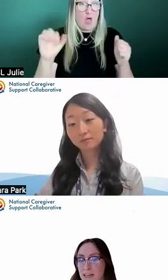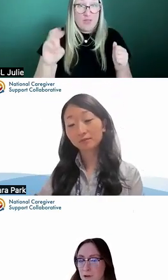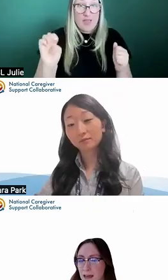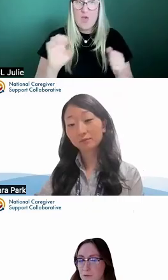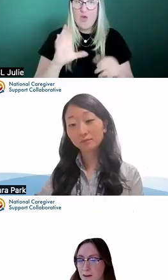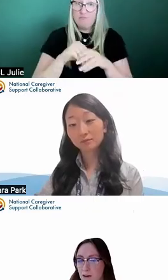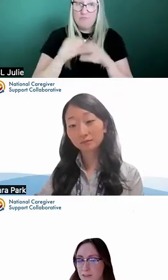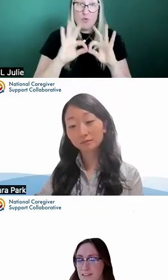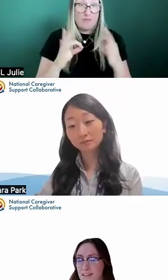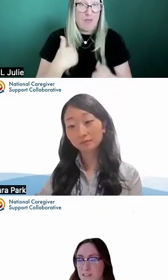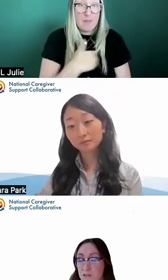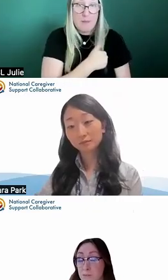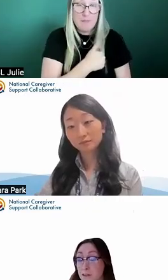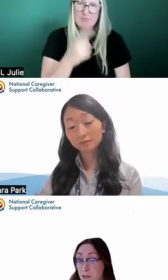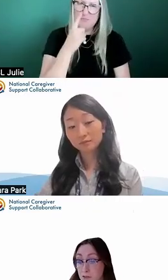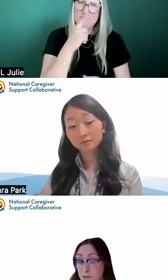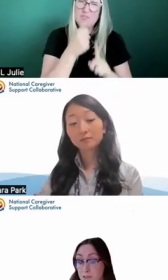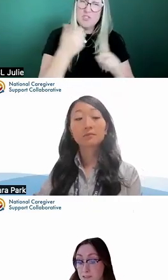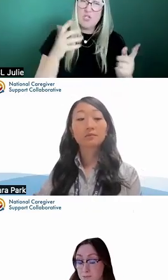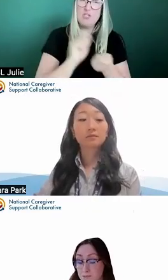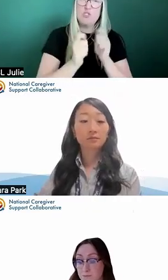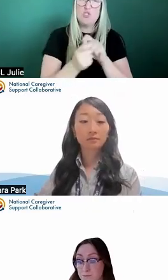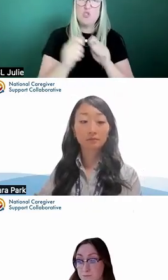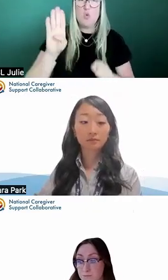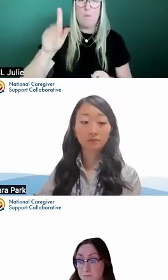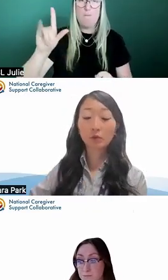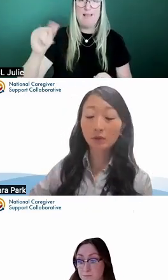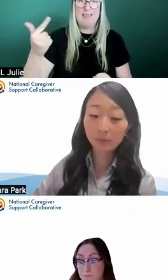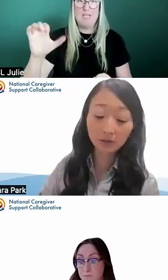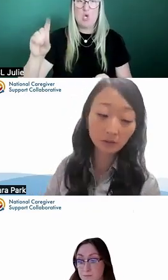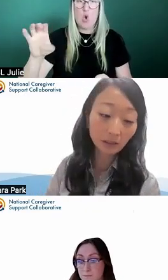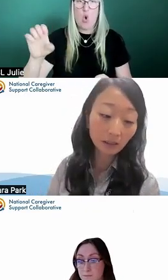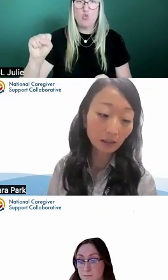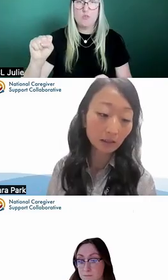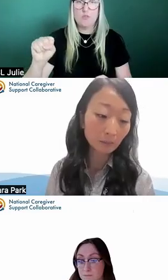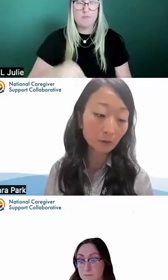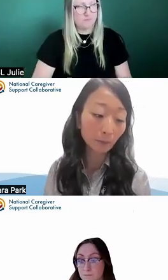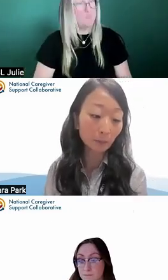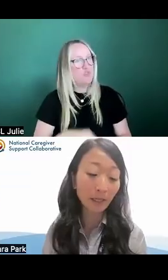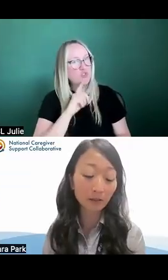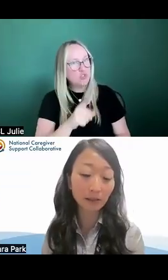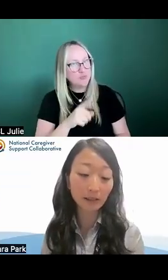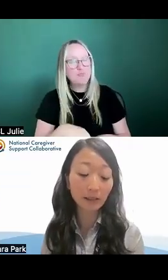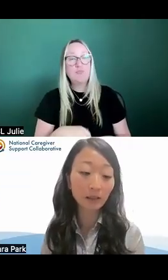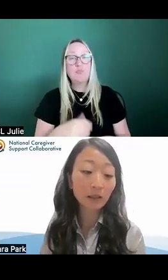can you elaborate on the changes to the billing codes? Sure, absolutely. So from my understanding,